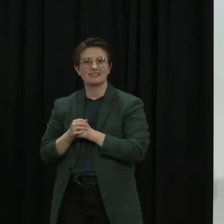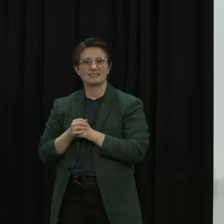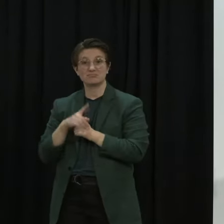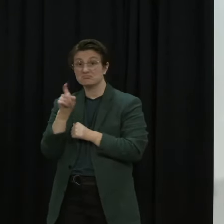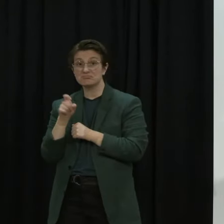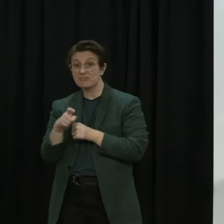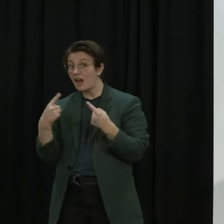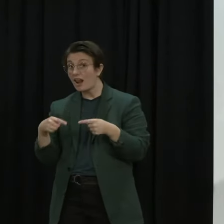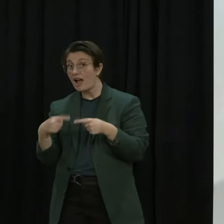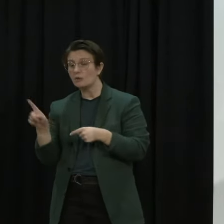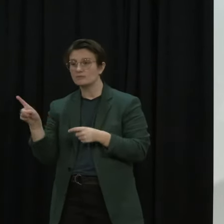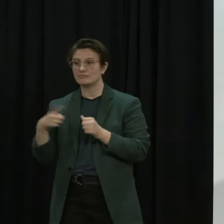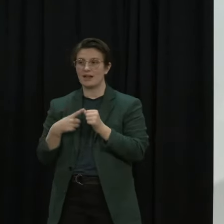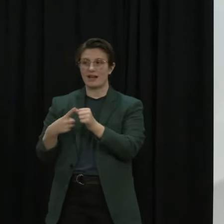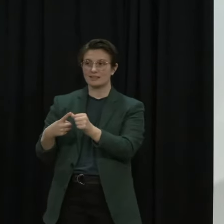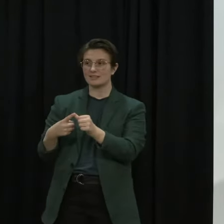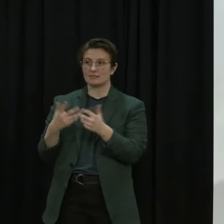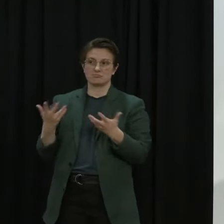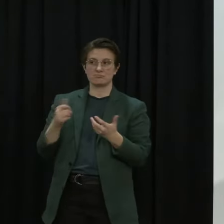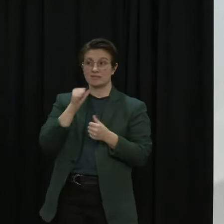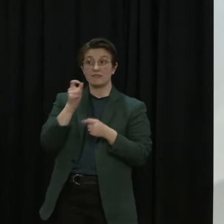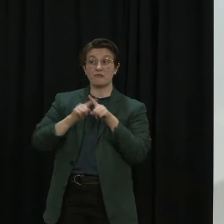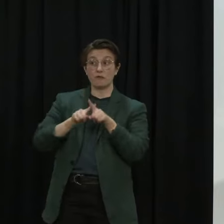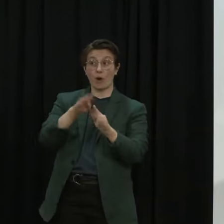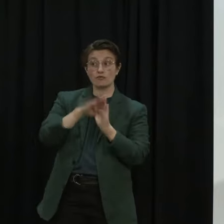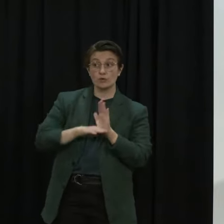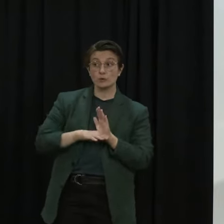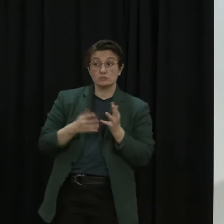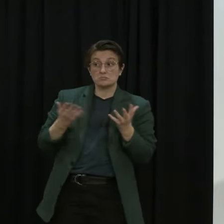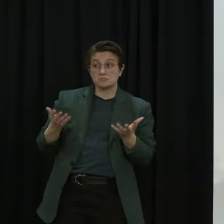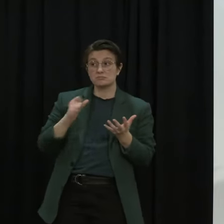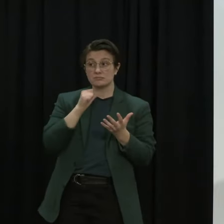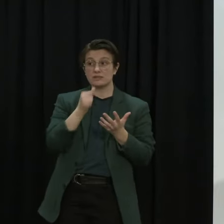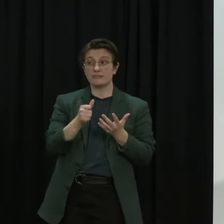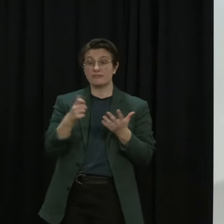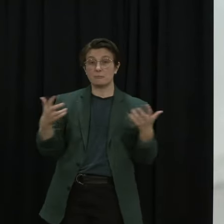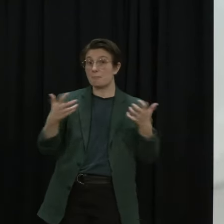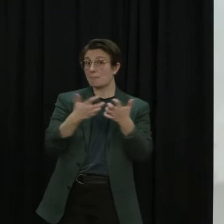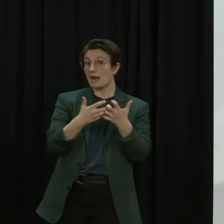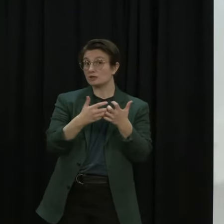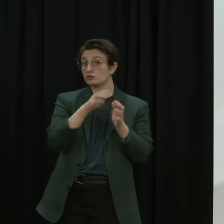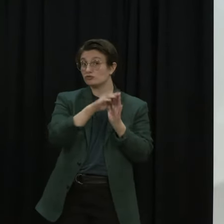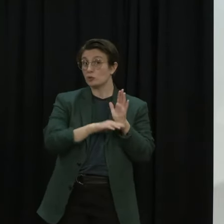socially doing some mental